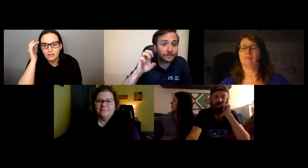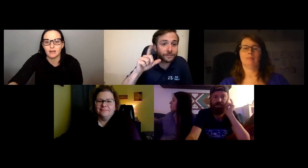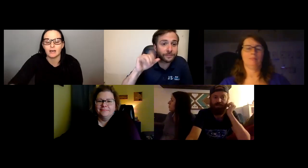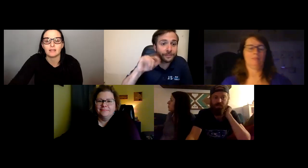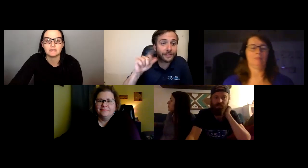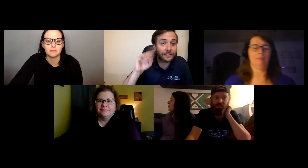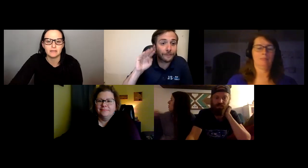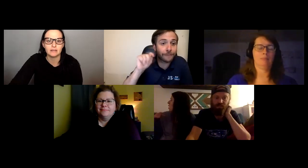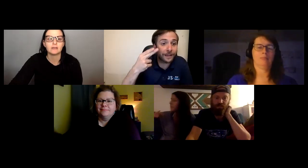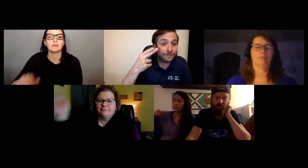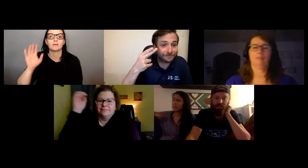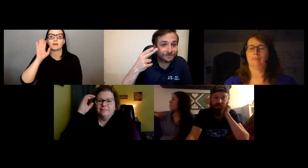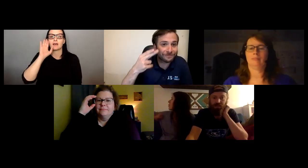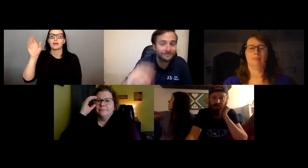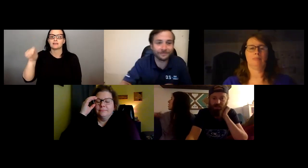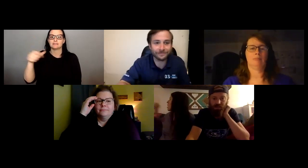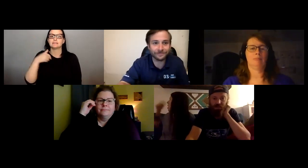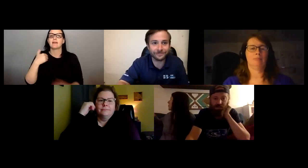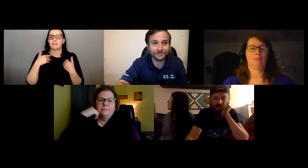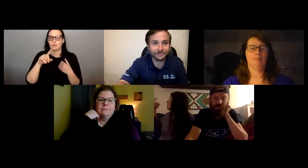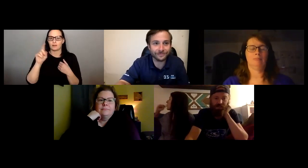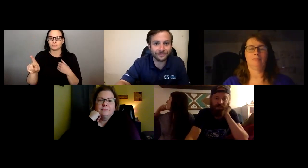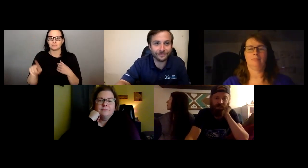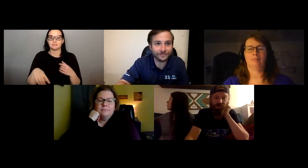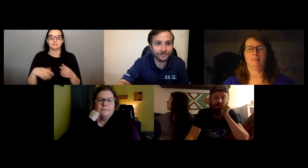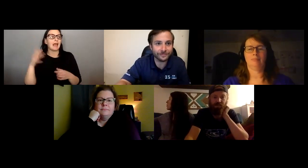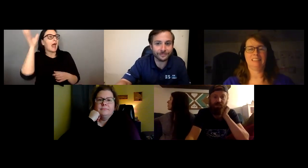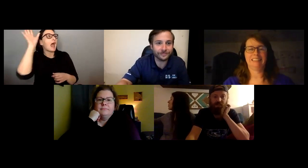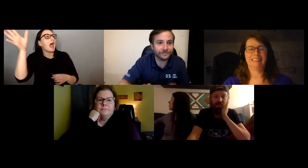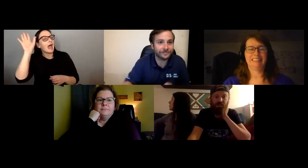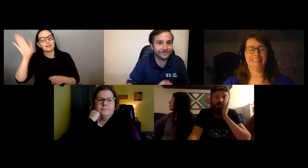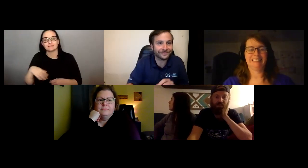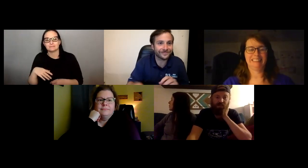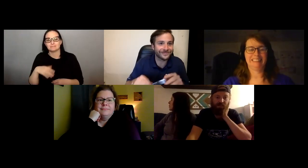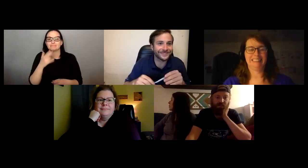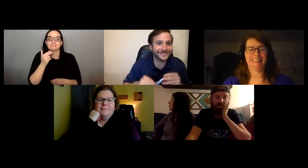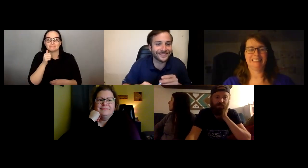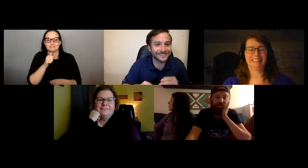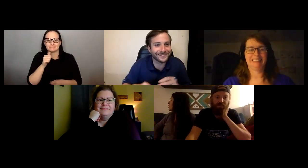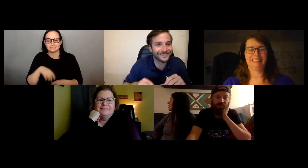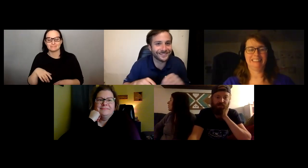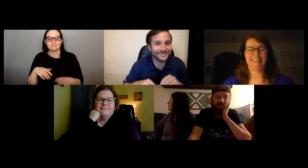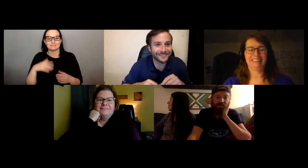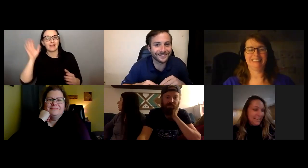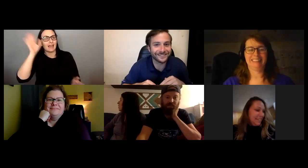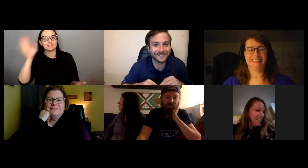uh all right i have a question